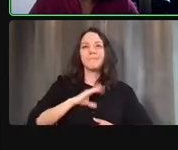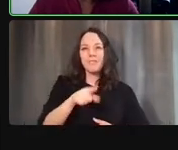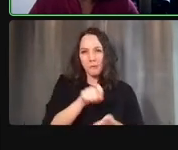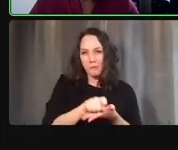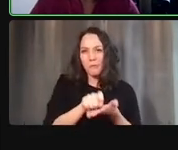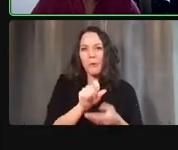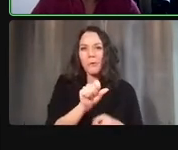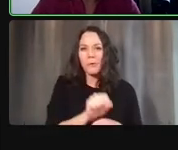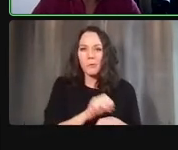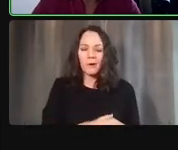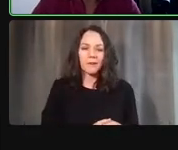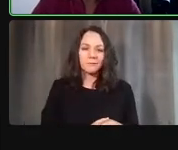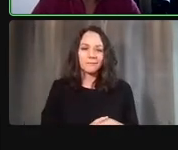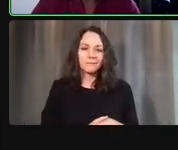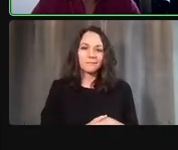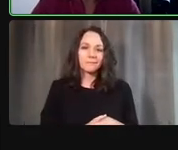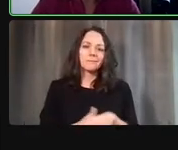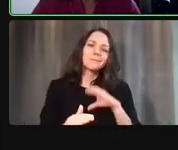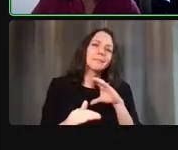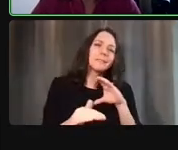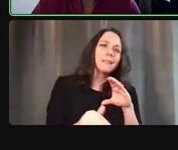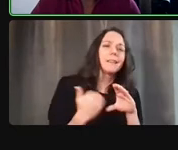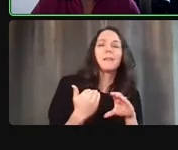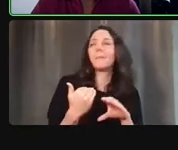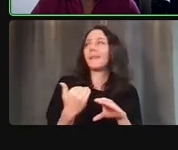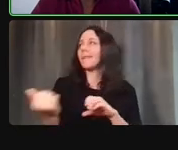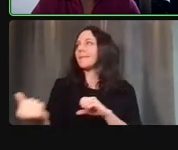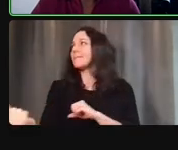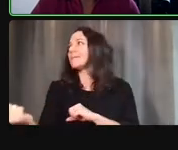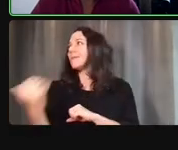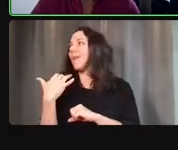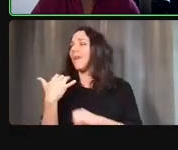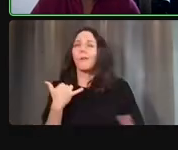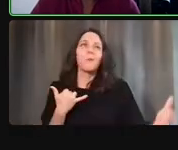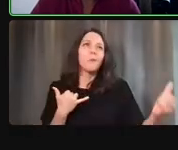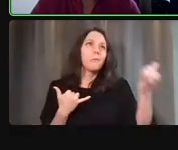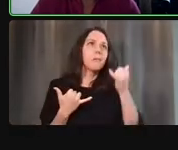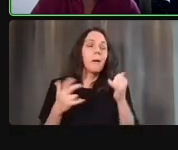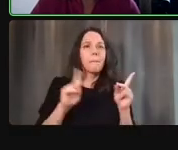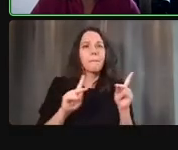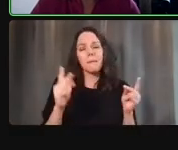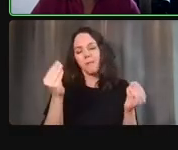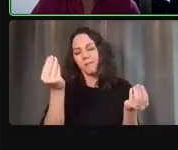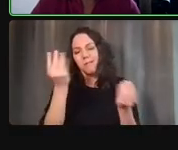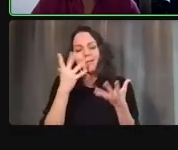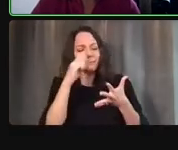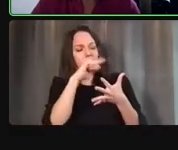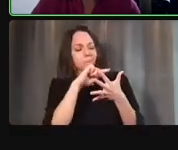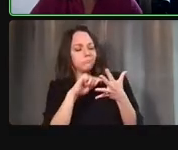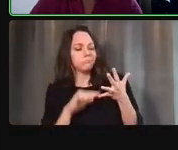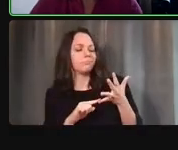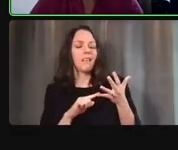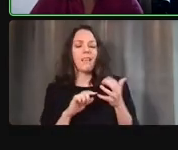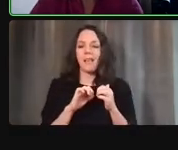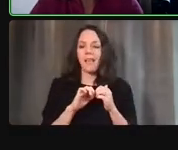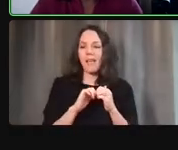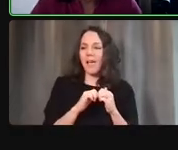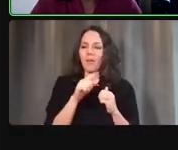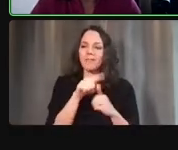phone calls, and communications about how some people have used the healing verse poetry line as a part of the ritual,